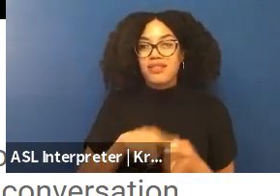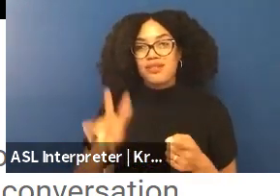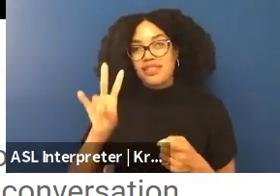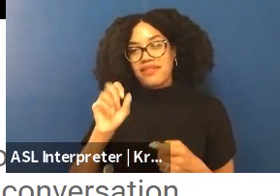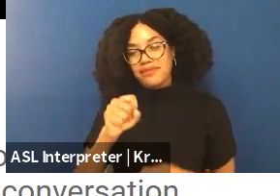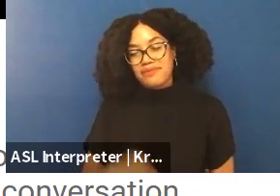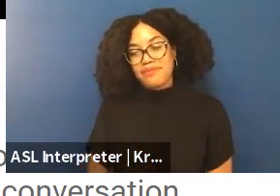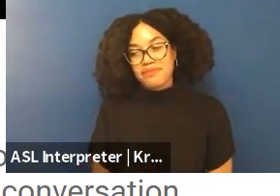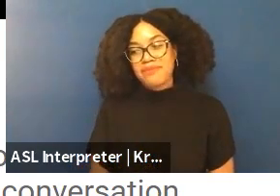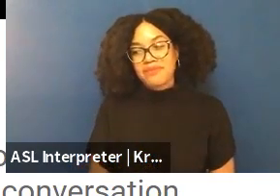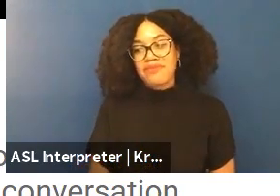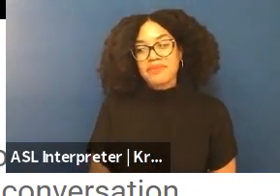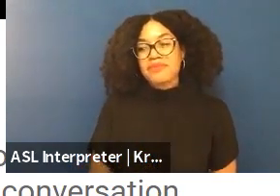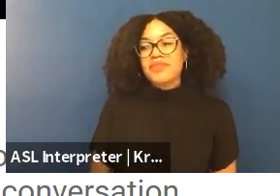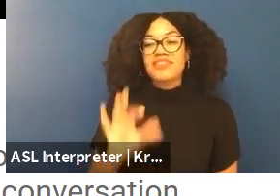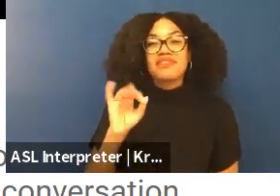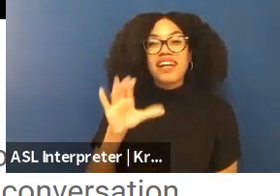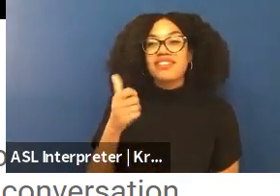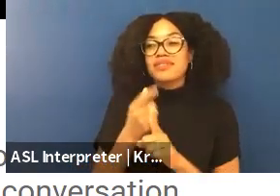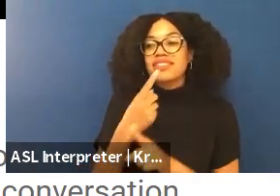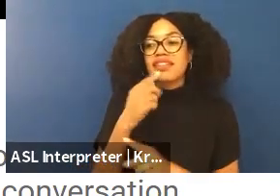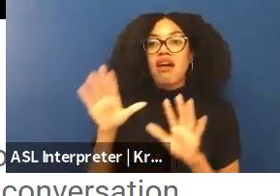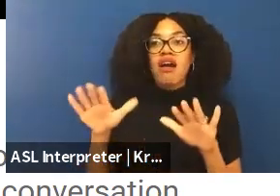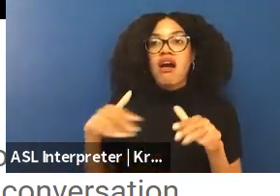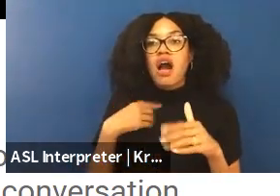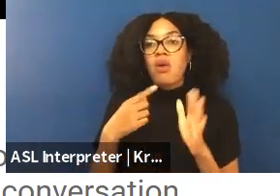[Ruth] Faculty were like, "Oh, I want to share this with my students." And it's just like,